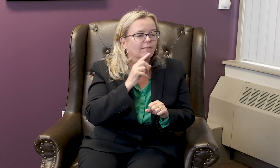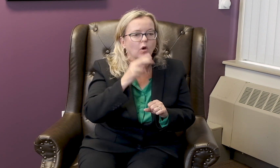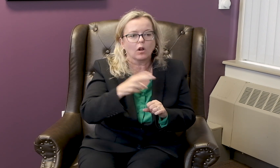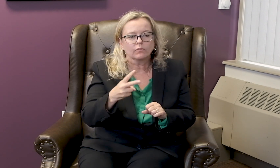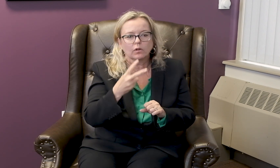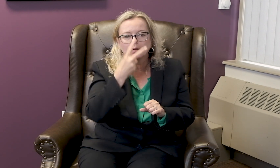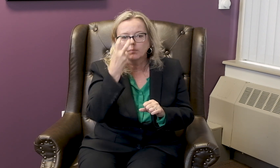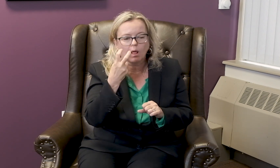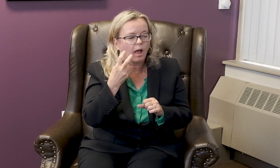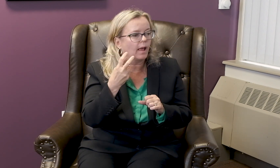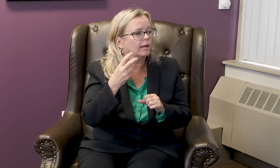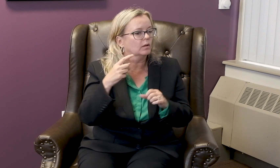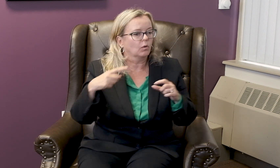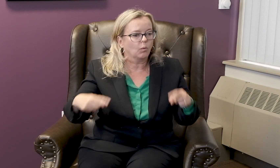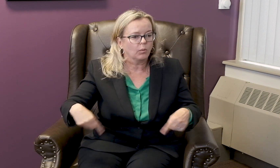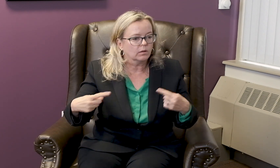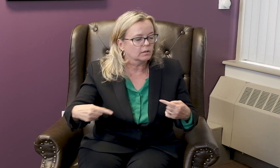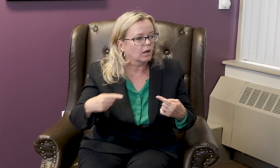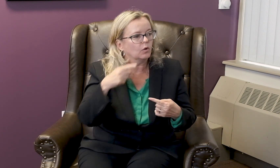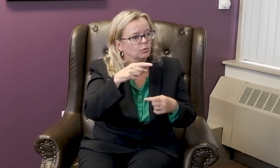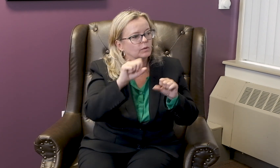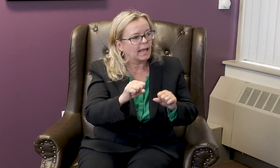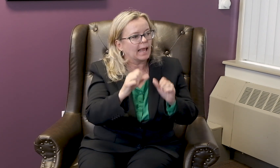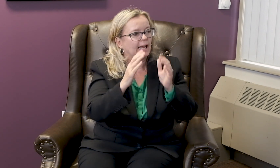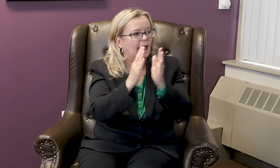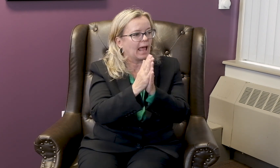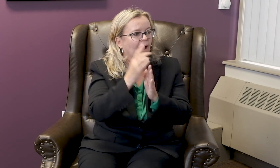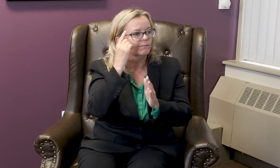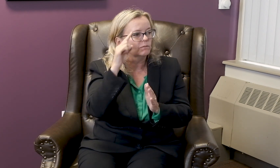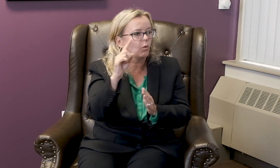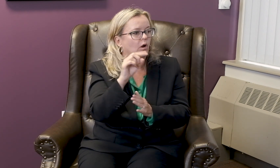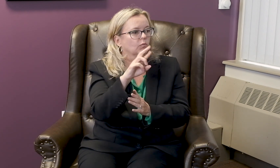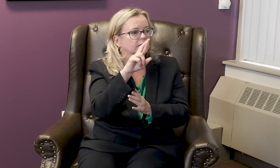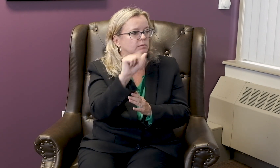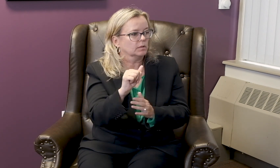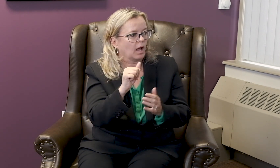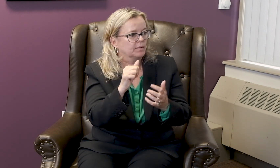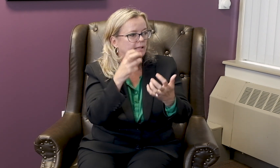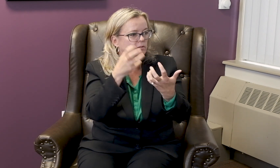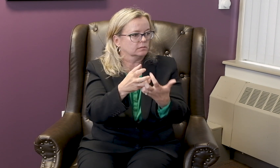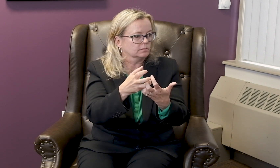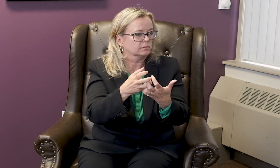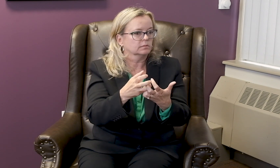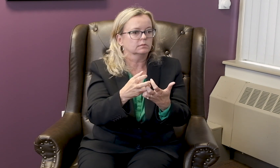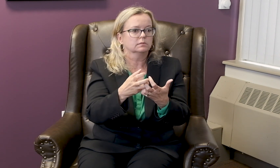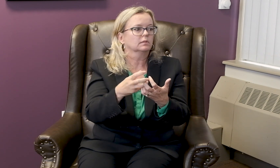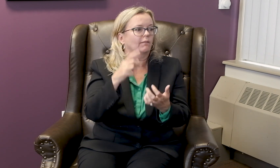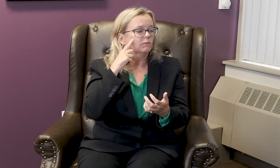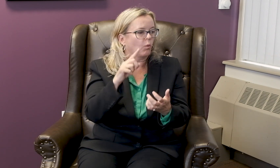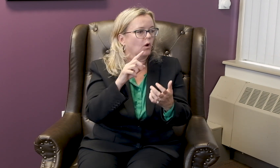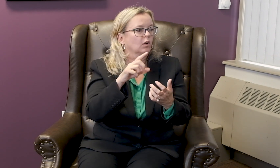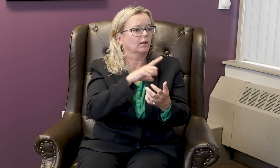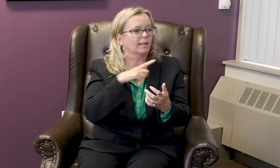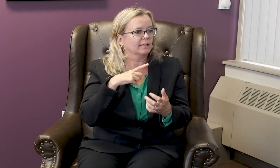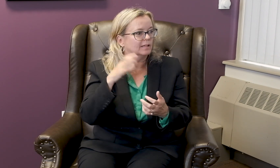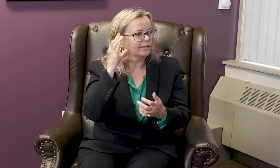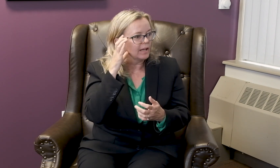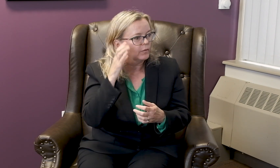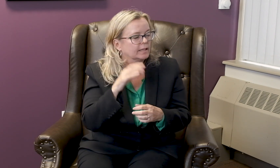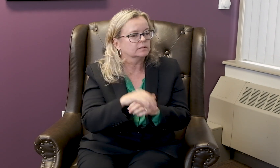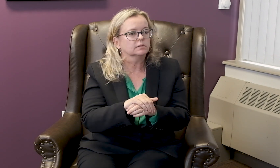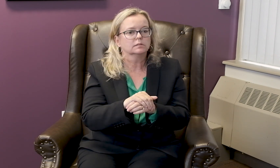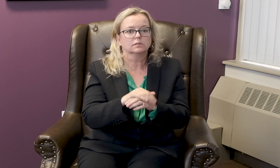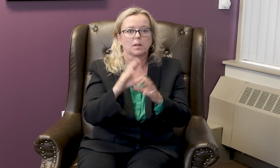or utilizes a wheelchair, can ask for a reasonable accommodation for any state business including